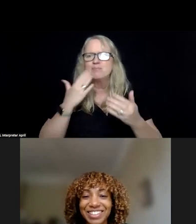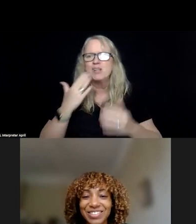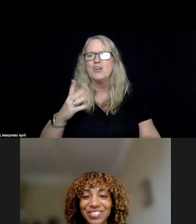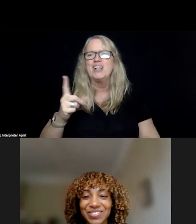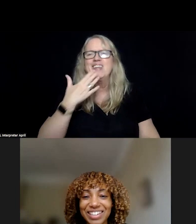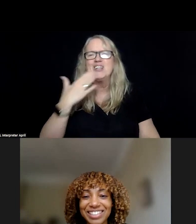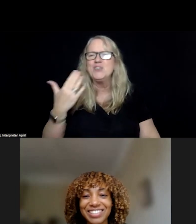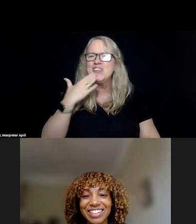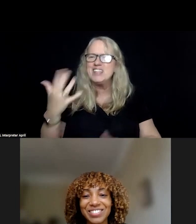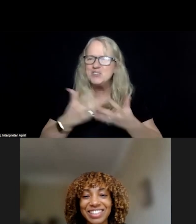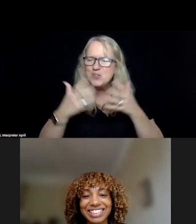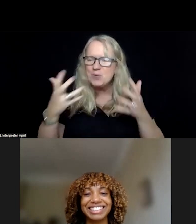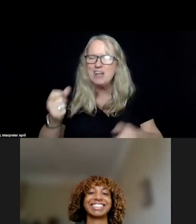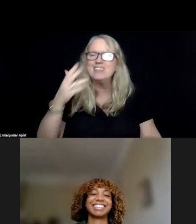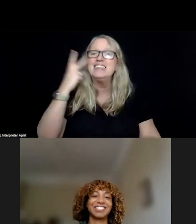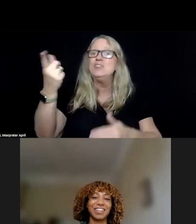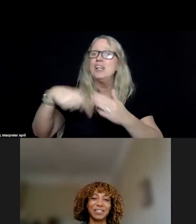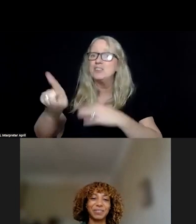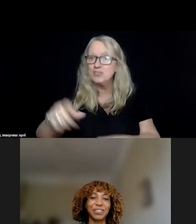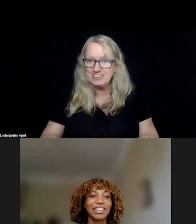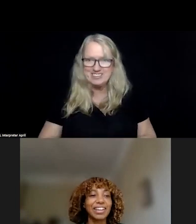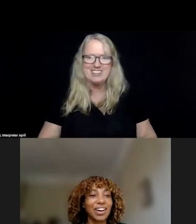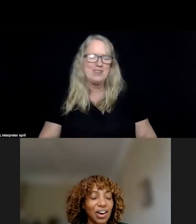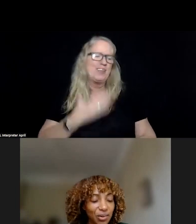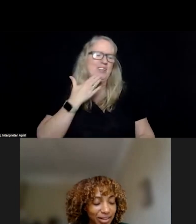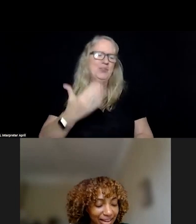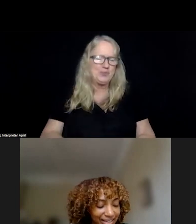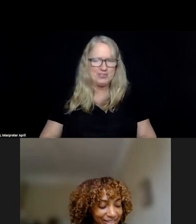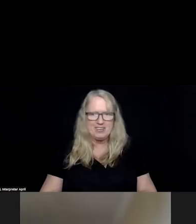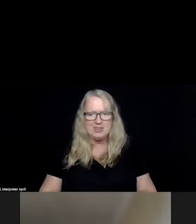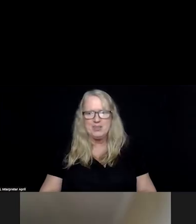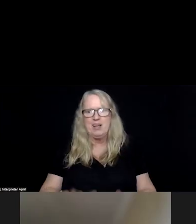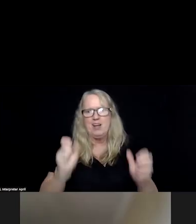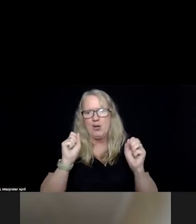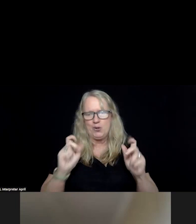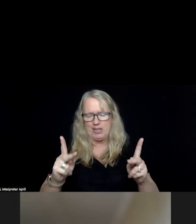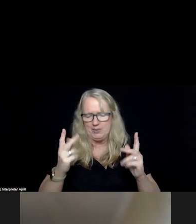THANK YOU FOR THE WORK. EVERYONE READ THE ARTICLE. I WOULD LOVE TO HEAR FOLKS THOUGHTS ON WHAT THEY HEARD. THANK YOU, STEPHANIE. SEE YOU NEXT WEEK. THANK YOU. >> OKAY. MOVING ON. I THINK